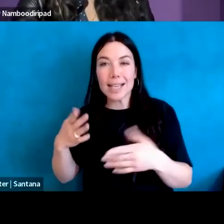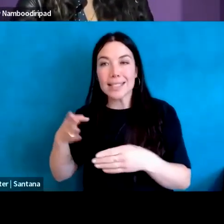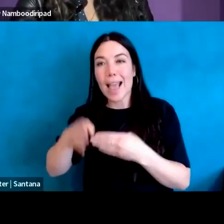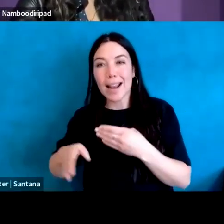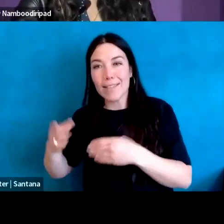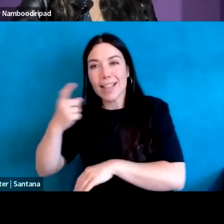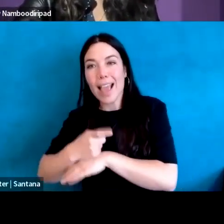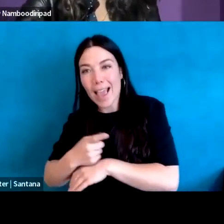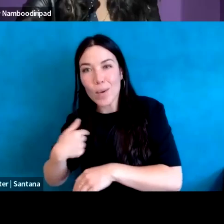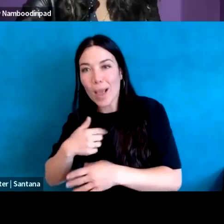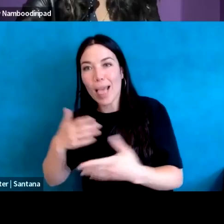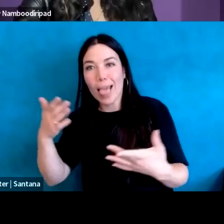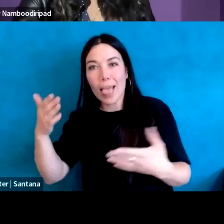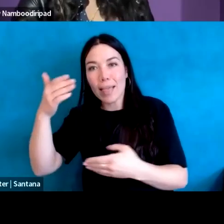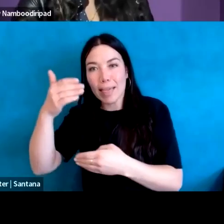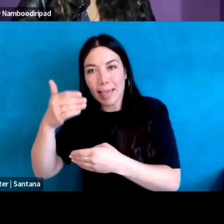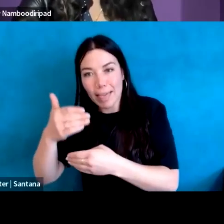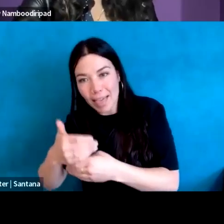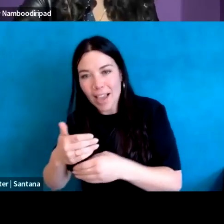Sorry about that, yeah.